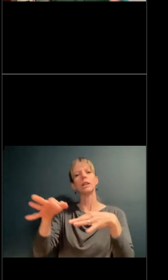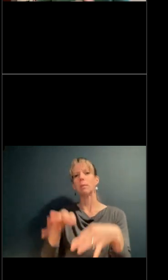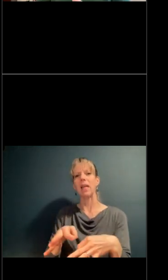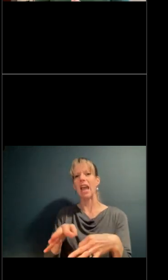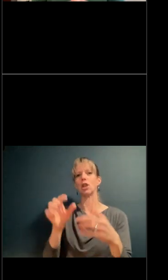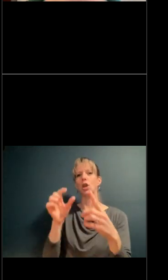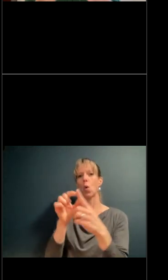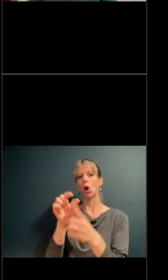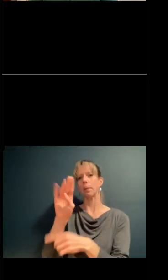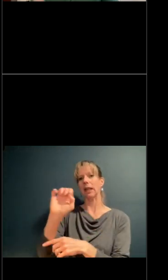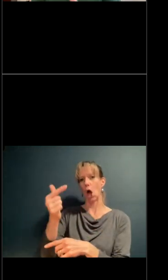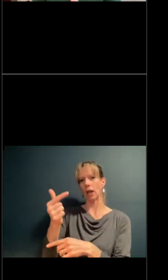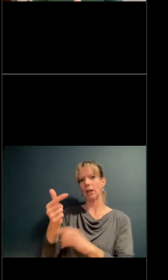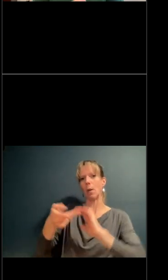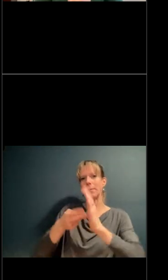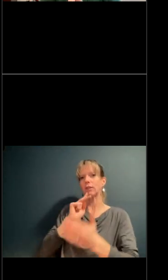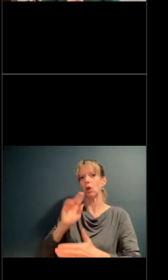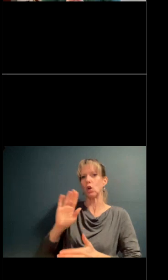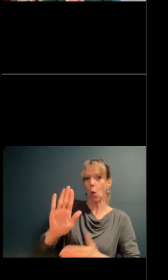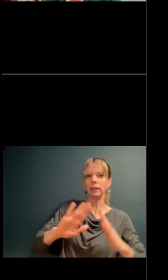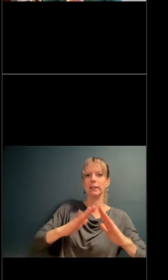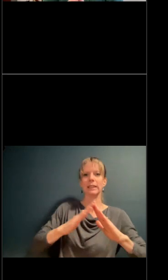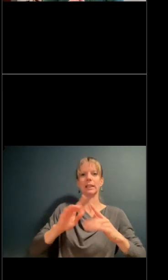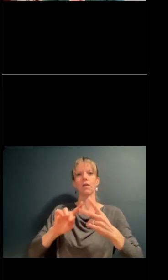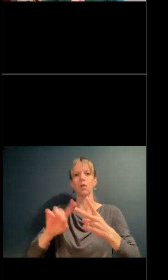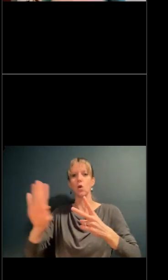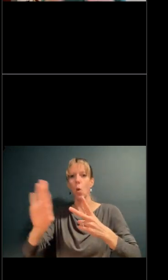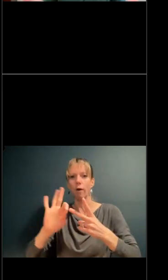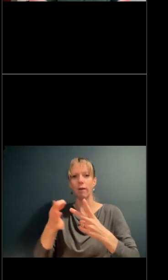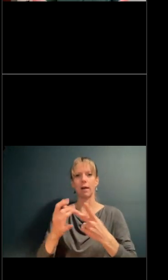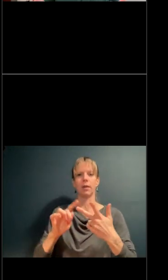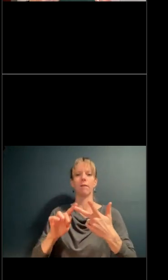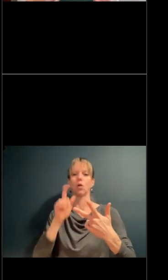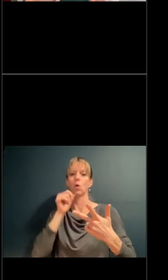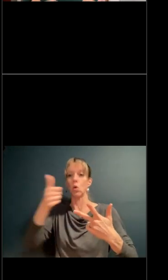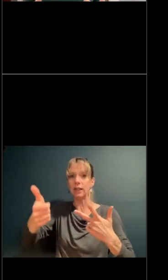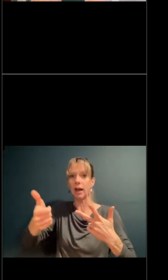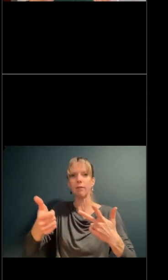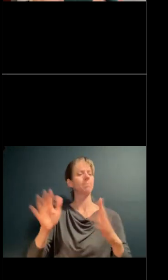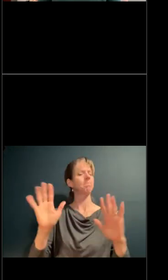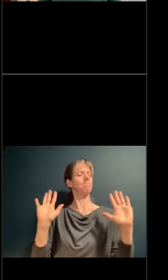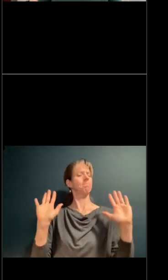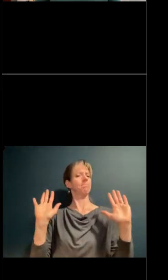city, for your family members or for yourself. What I want to do is share what we are hearing